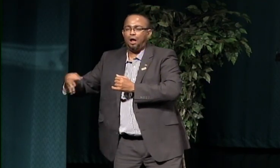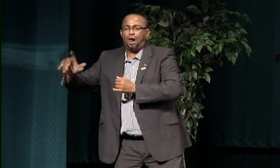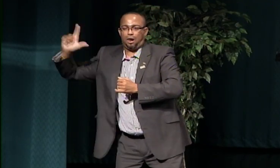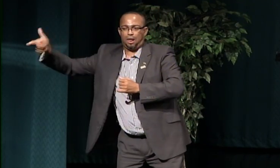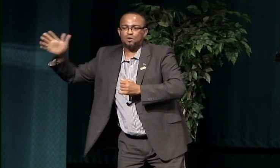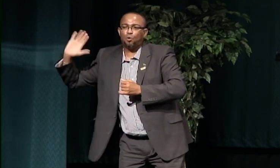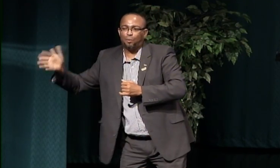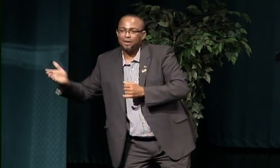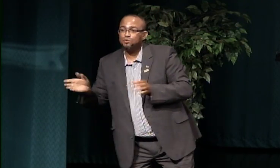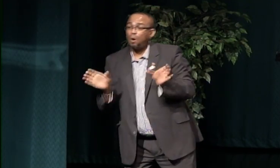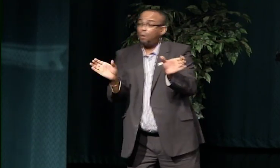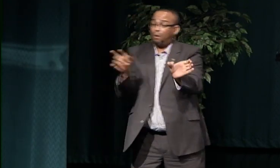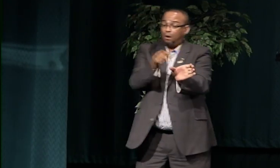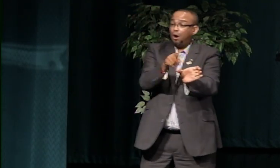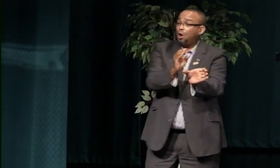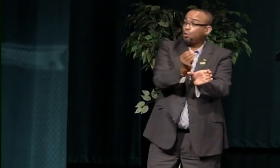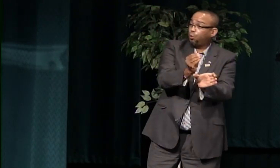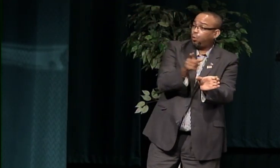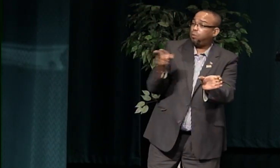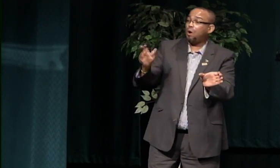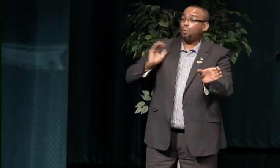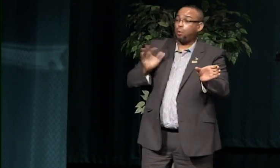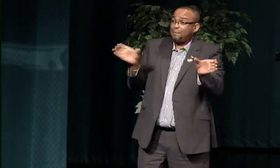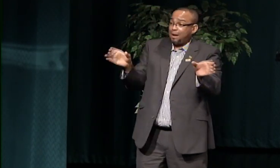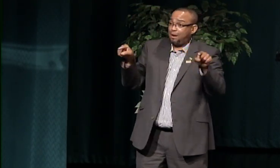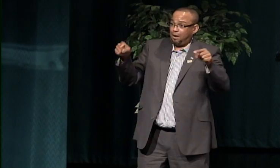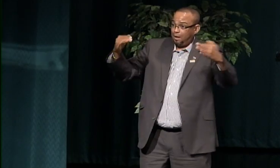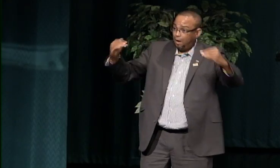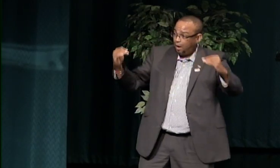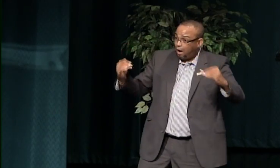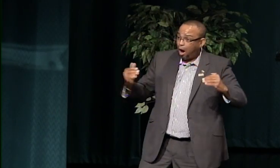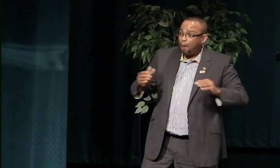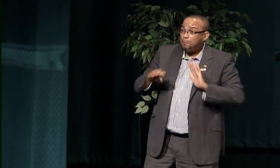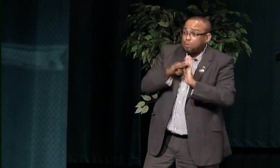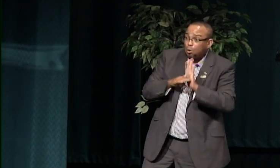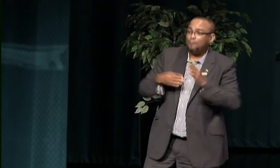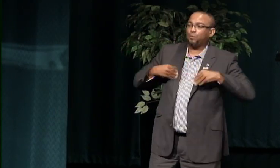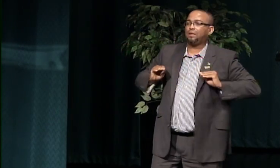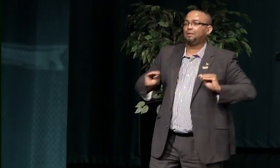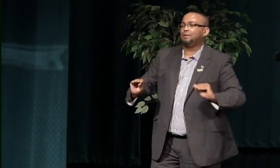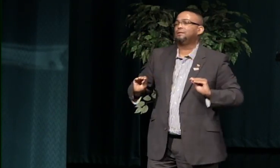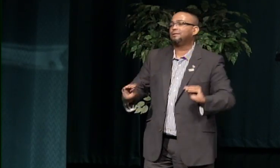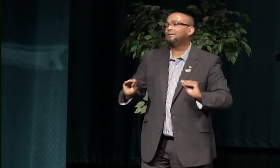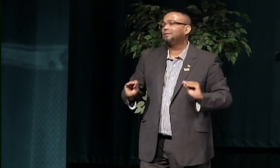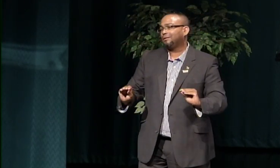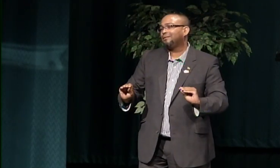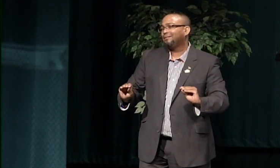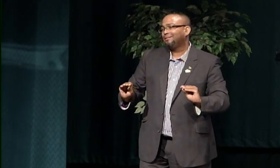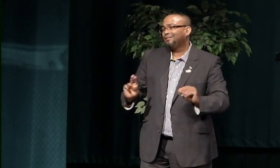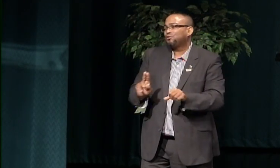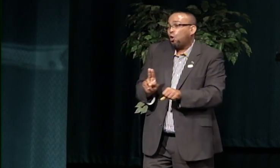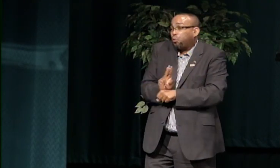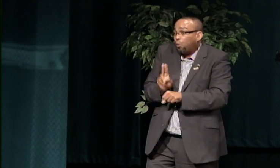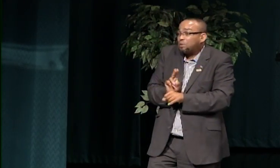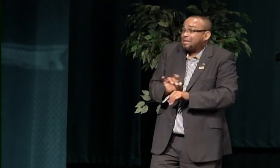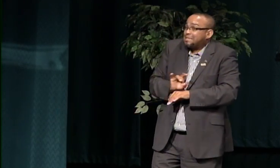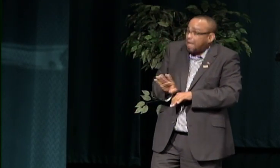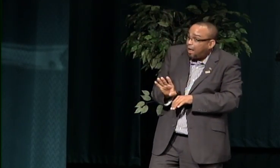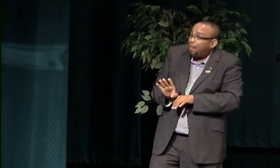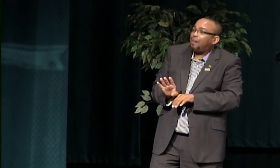for initiatives for South Africa. So these are several different areas that we work in.